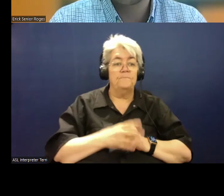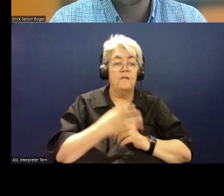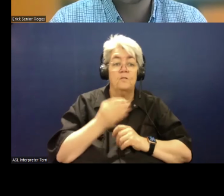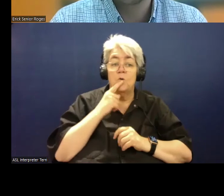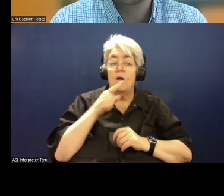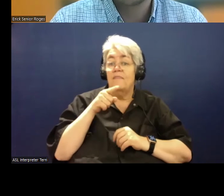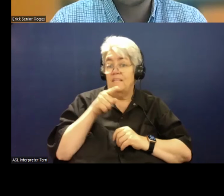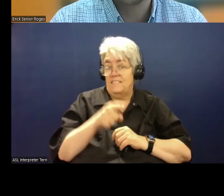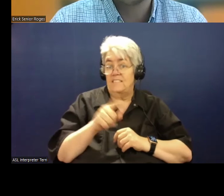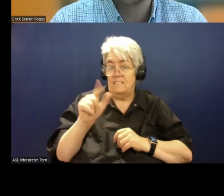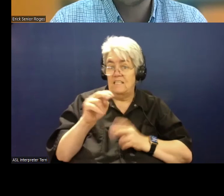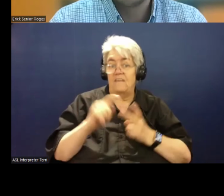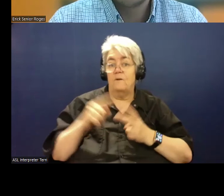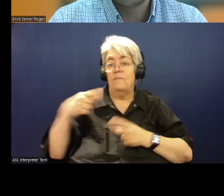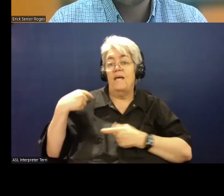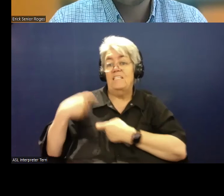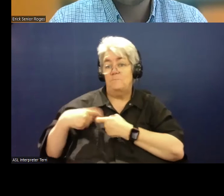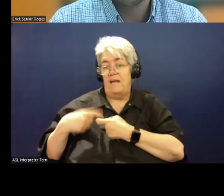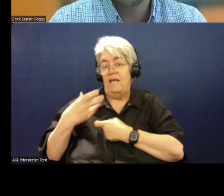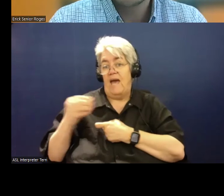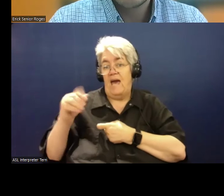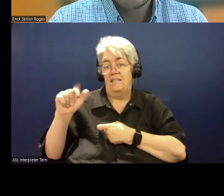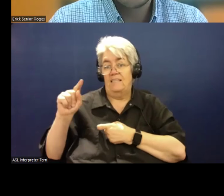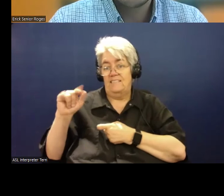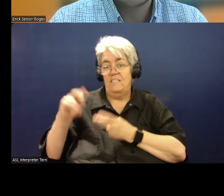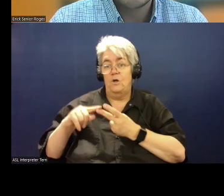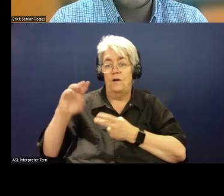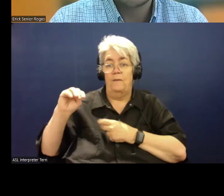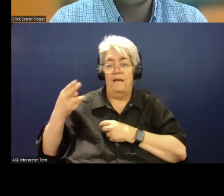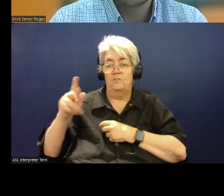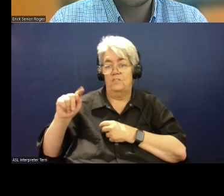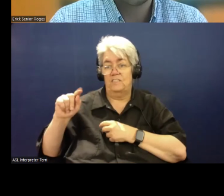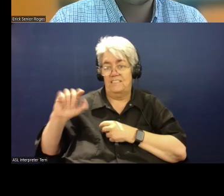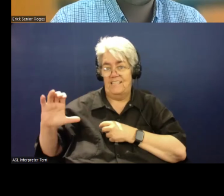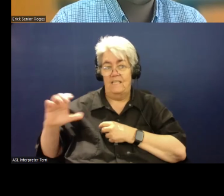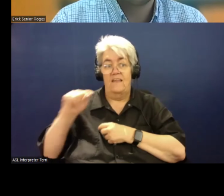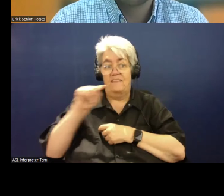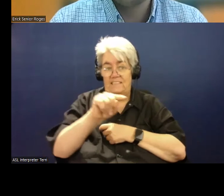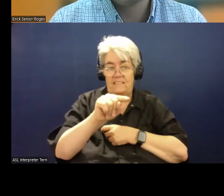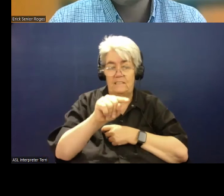OUR PRODUCTS FROM THE HISPANIC AND LATINO GUIDE ON PREVENTION AND TREATMENT.